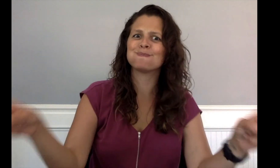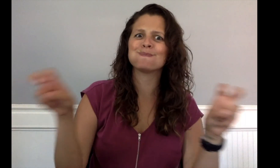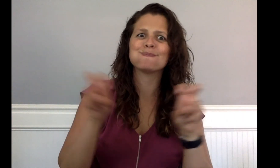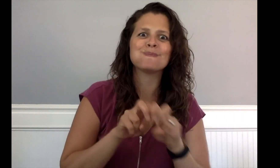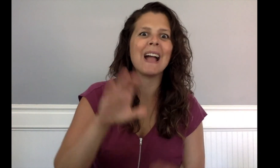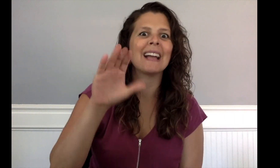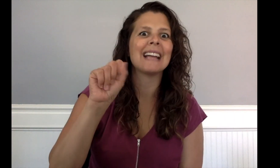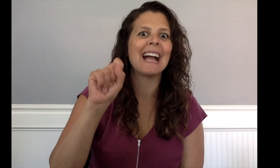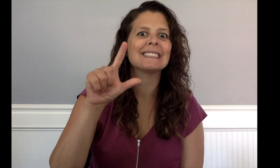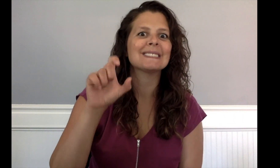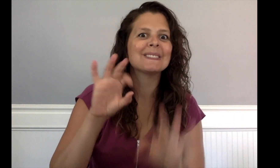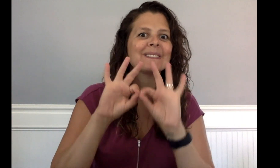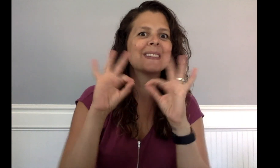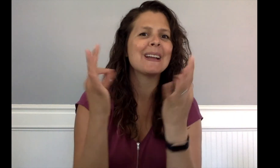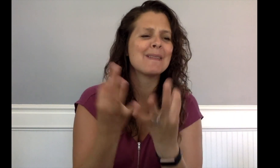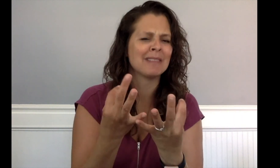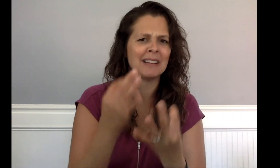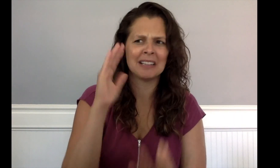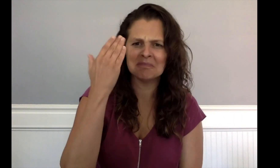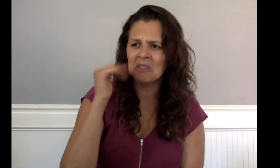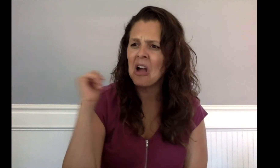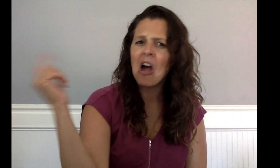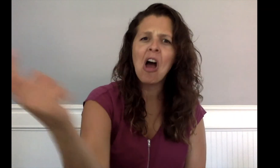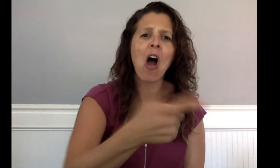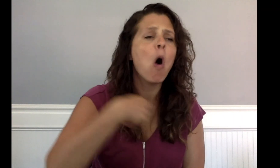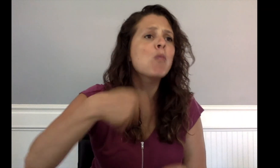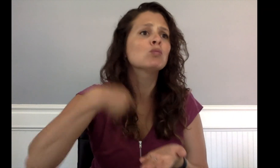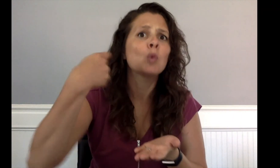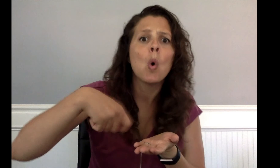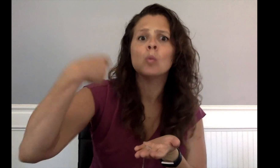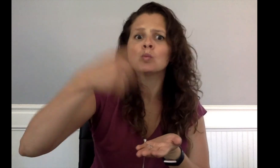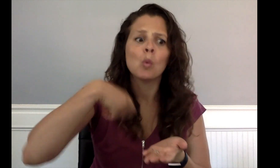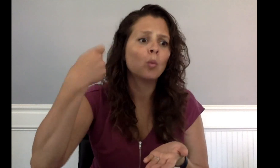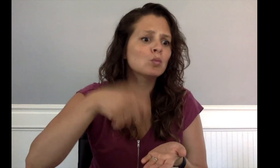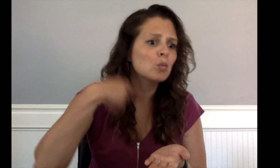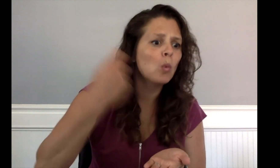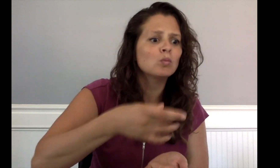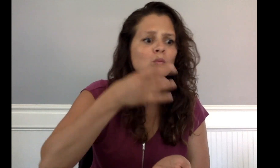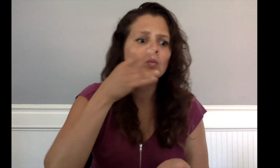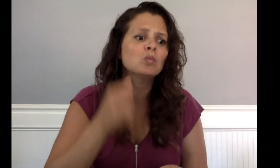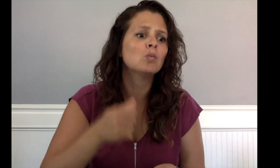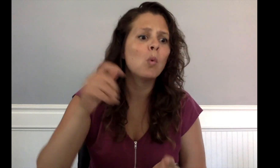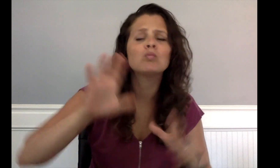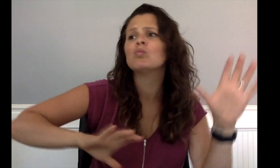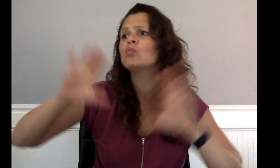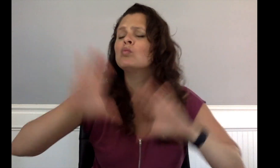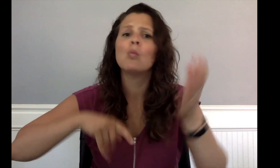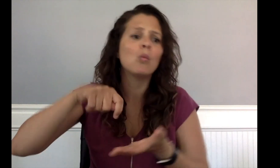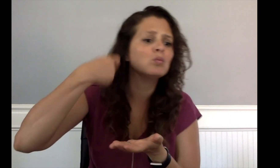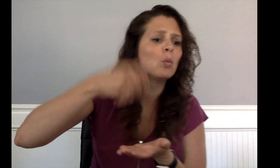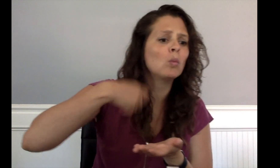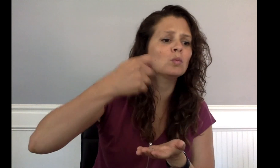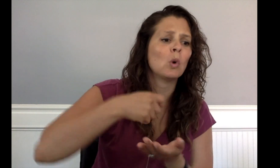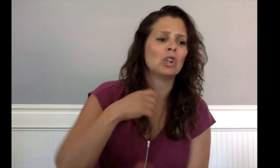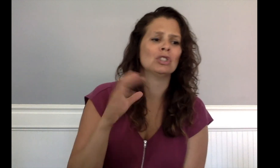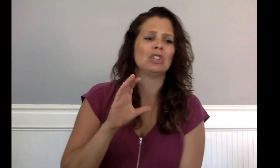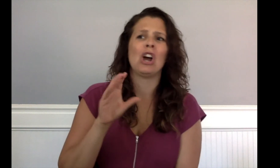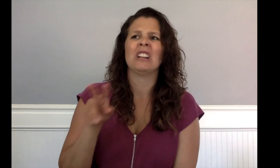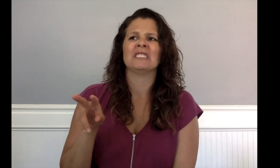They sat at the large round table, eating and signing while Charlie